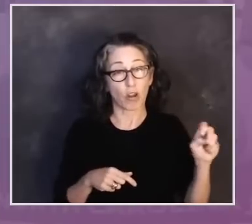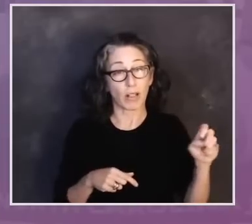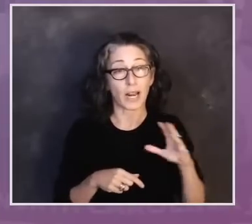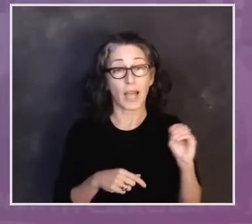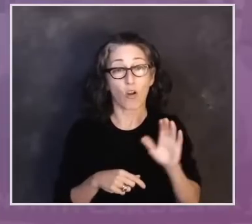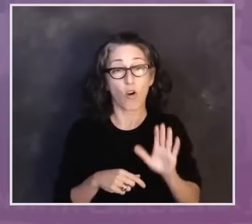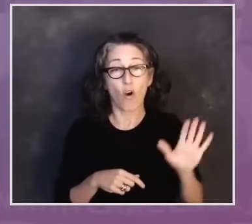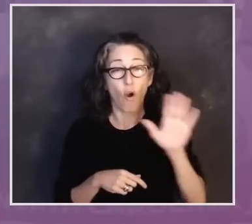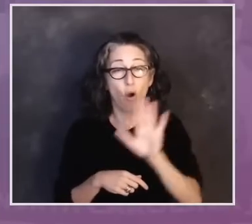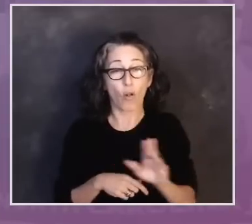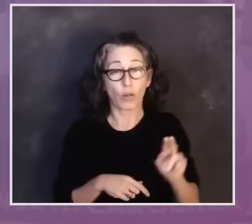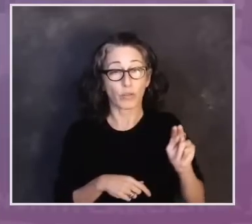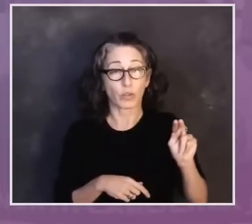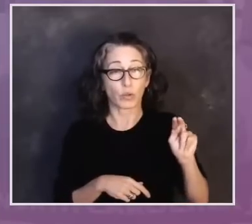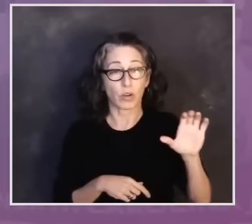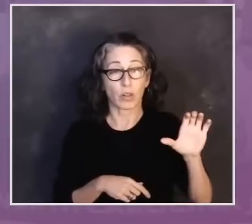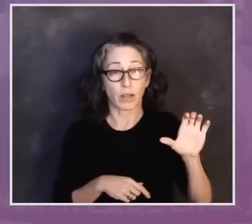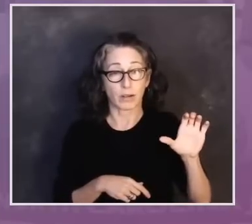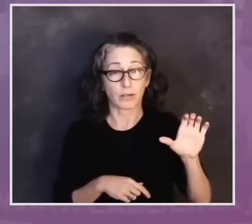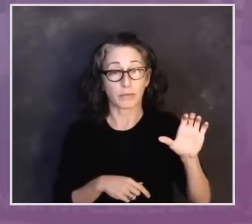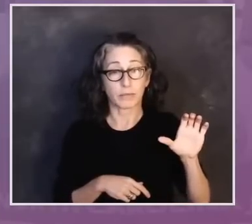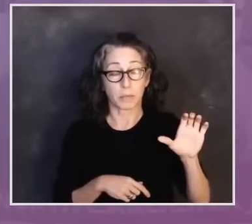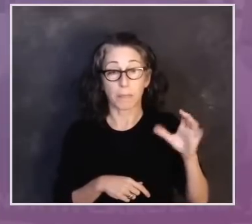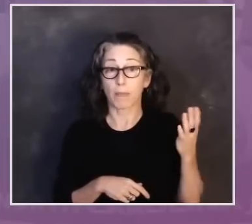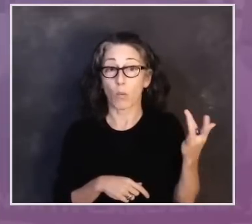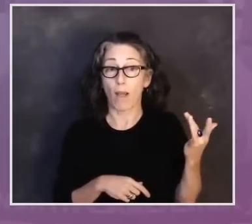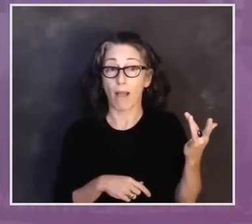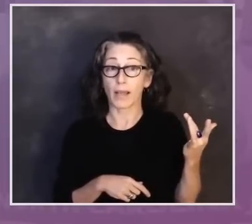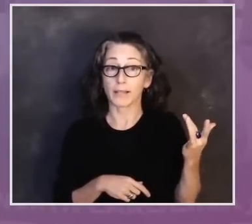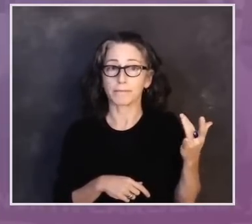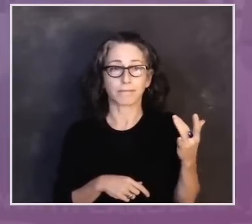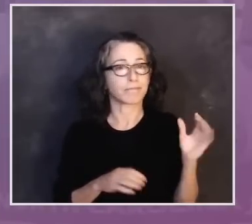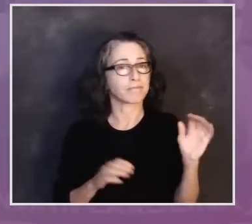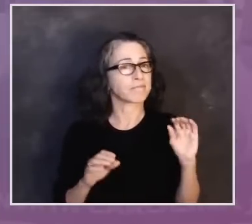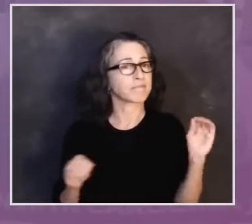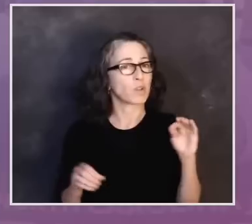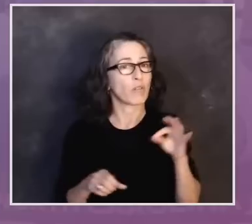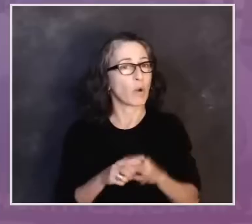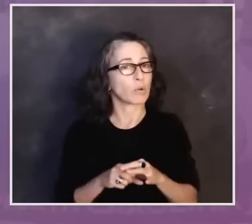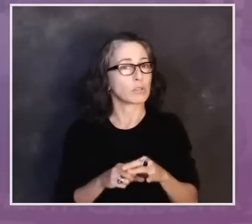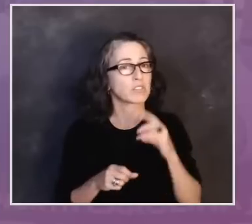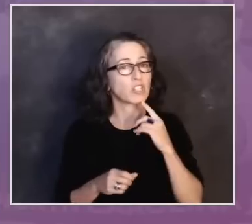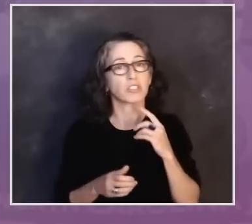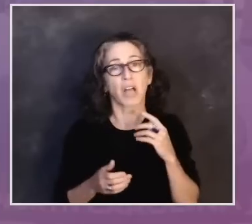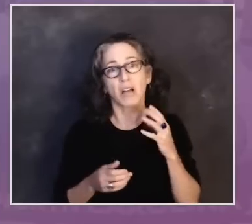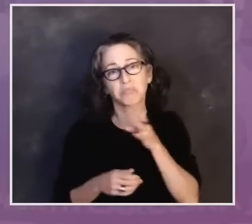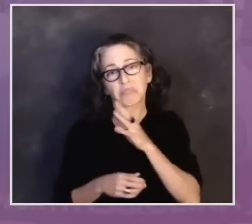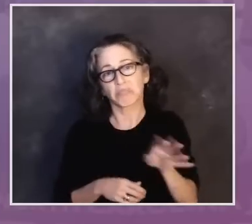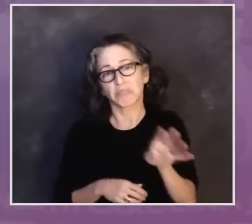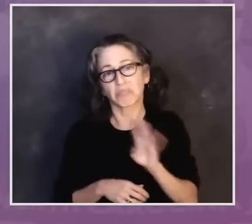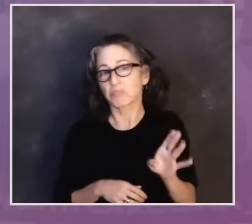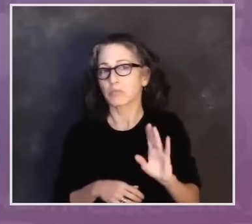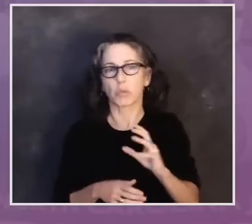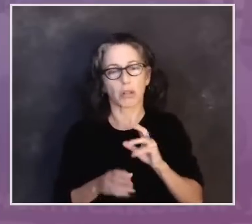WE'RE GOING TO WIN IN CHARLOTTE, AND WE'RE GOING TO WIN ALL ACROSS NORTH CAROLINA,